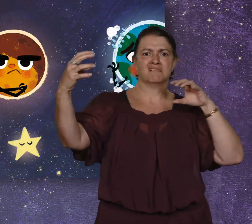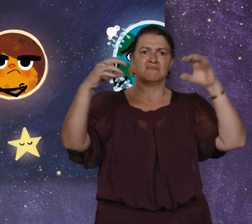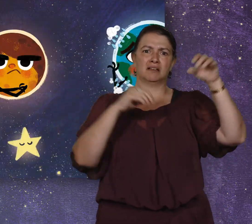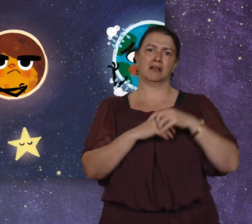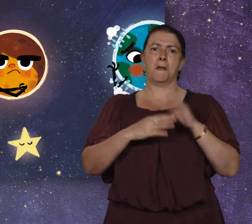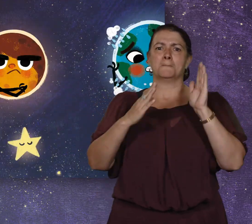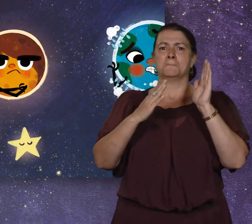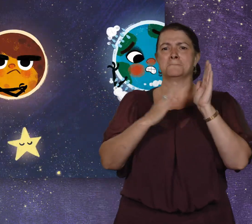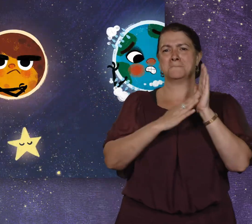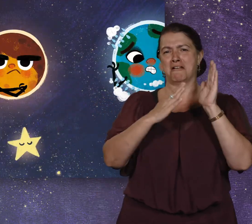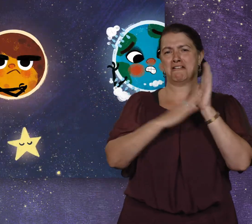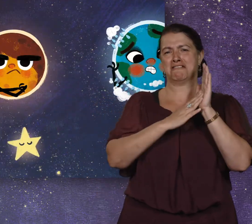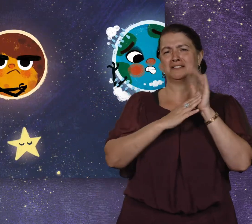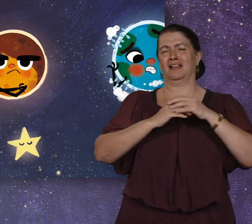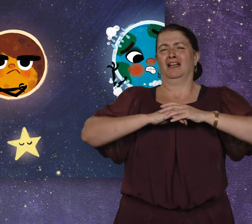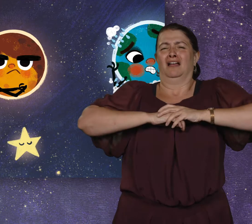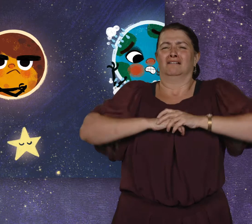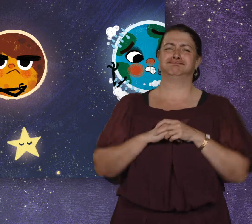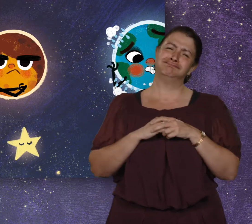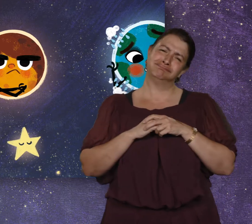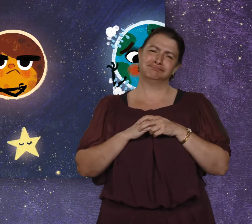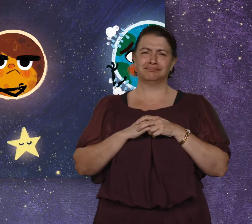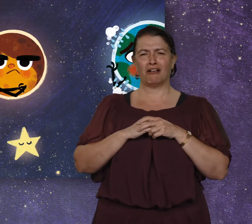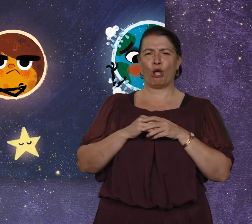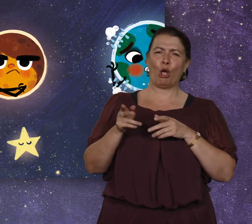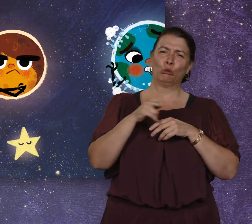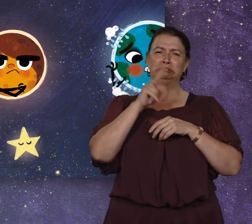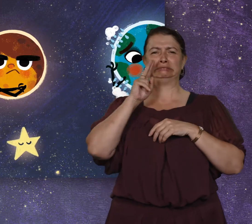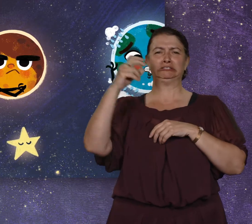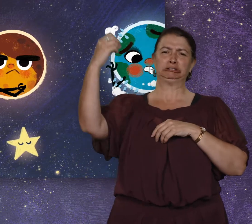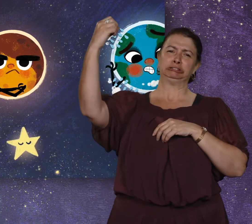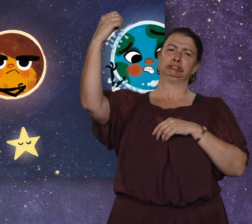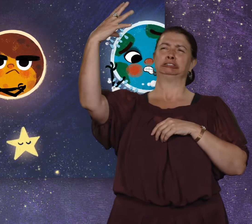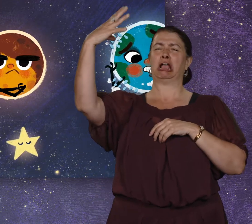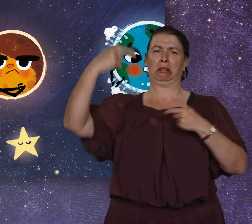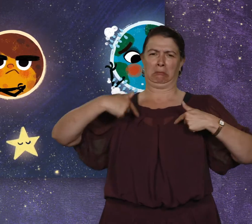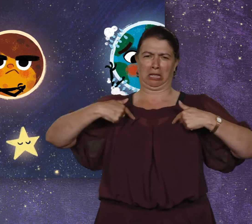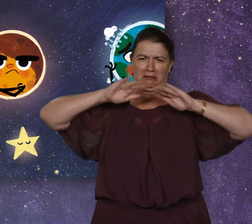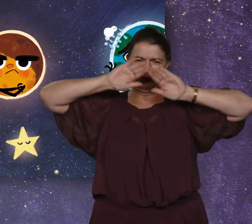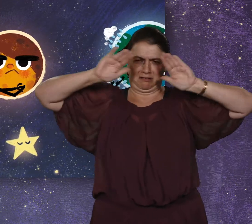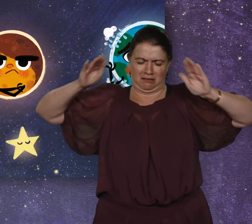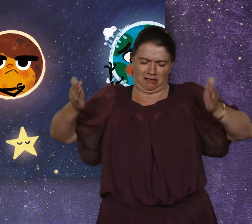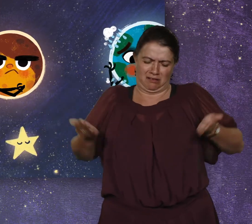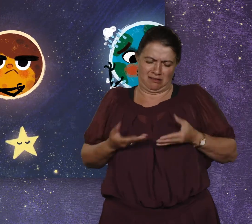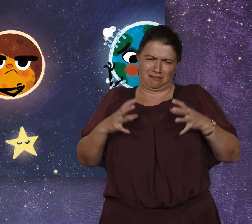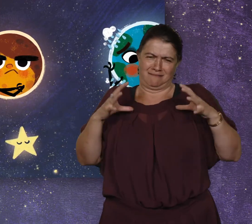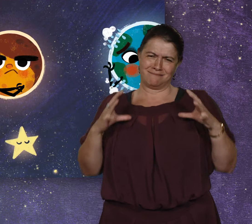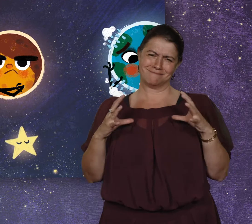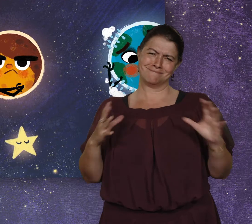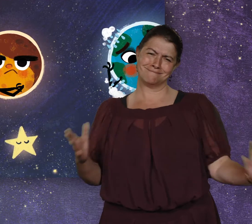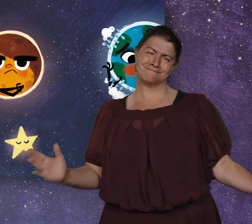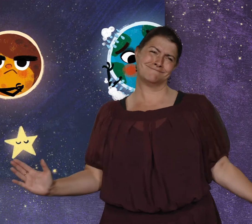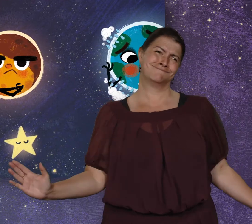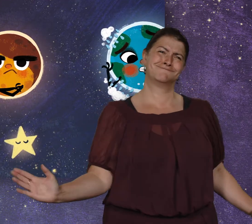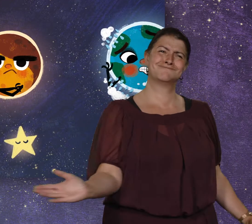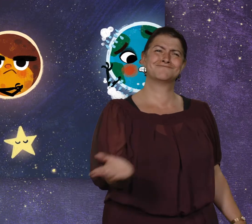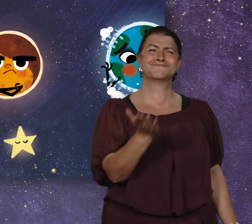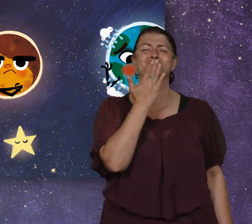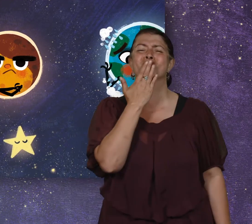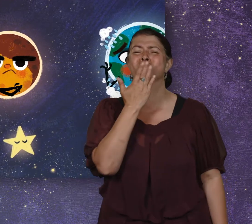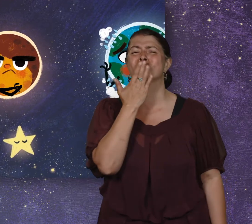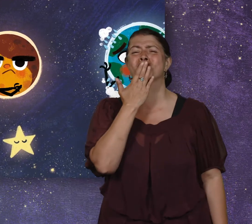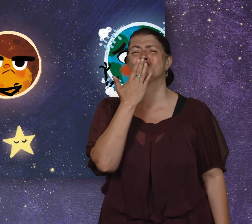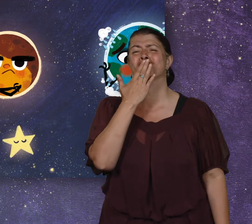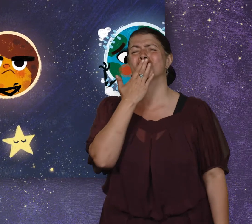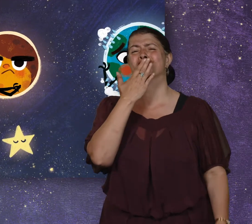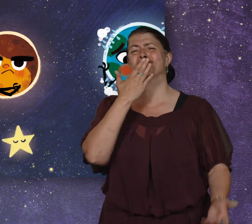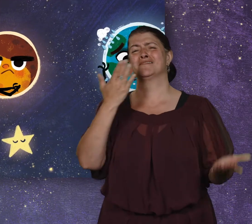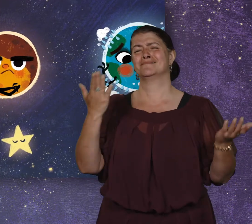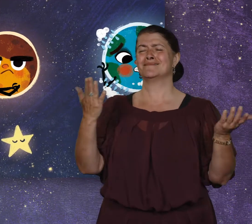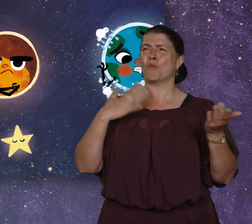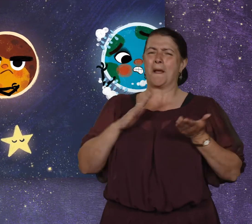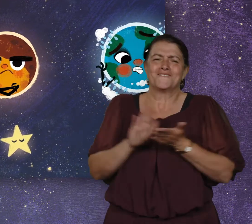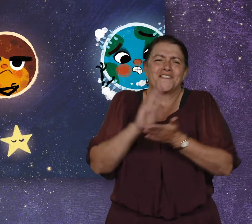Mercury sighed, All I see is the Sun! My orbit's so boooooooring! I want some more